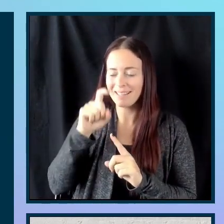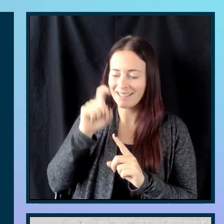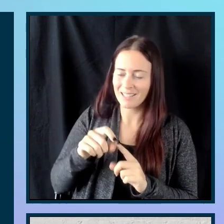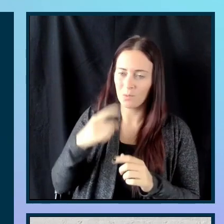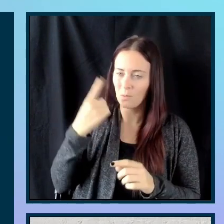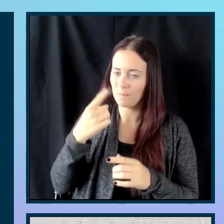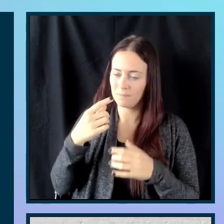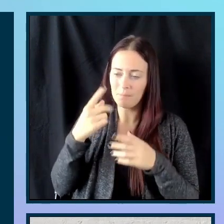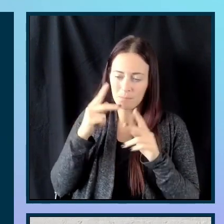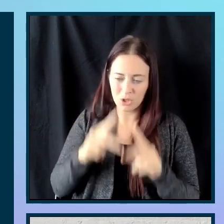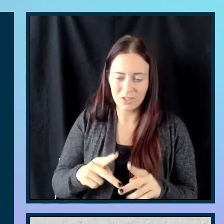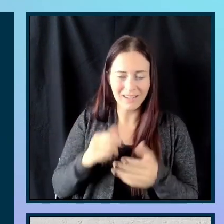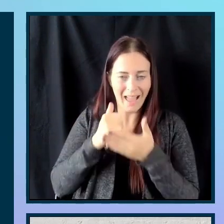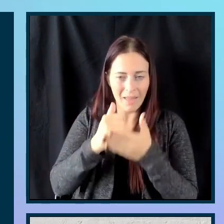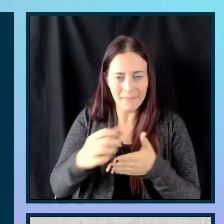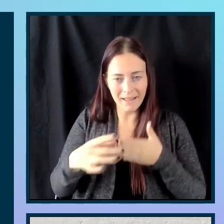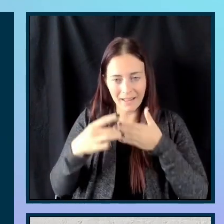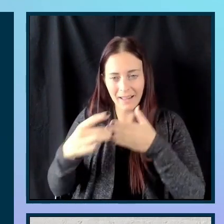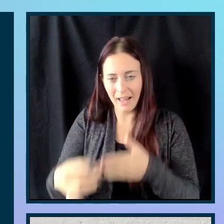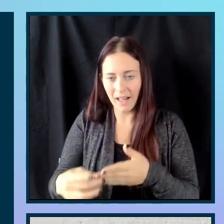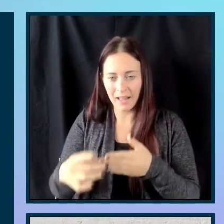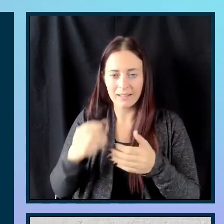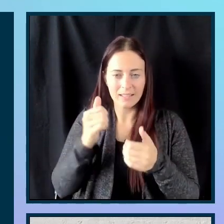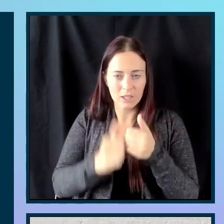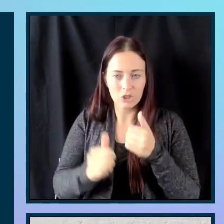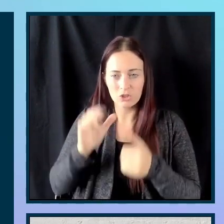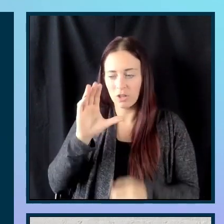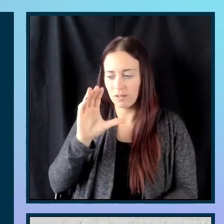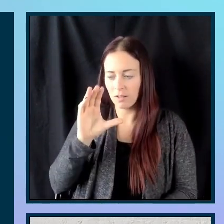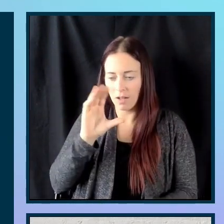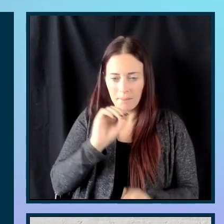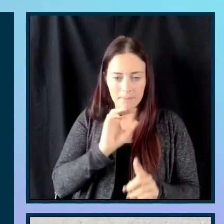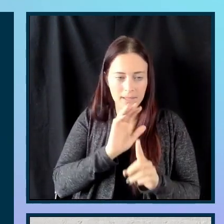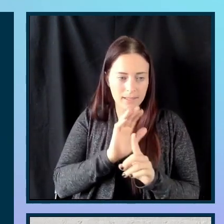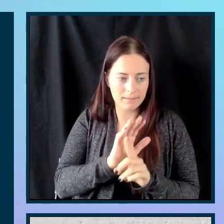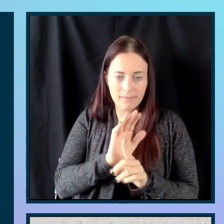through each stage of the company's product development and hiring cycles.